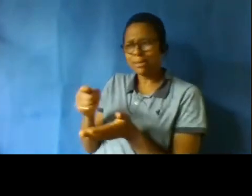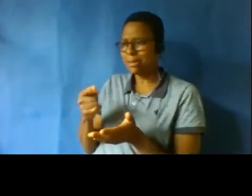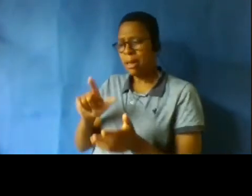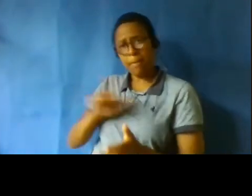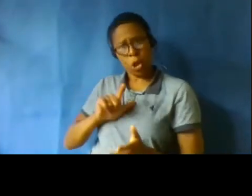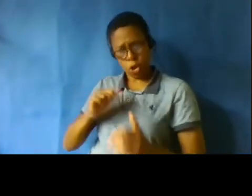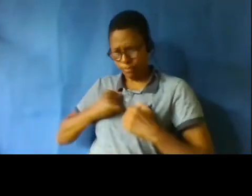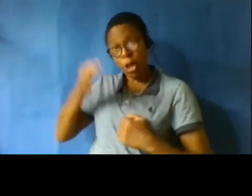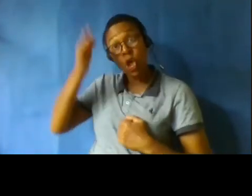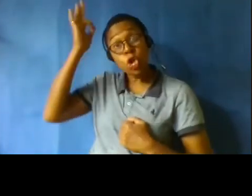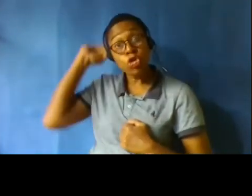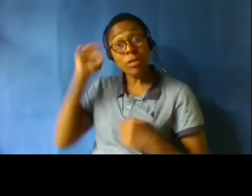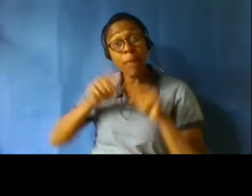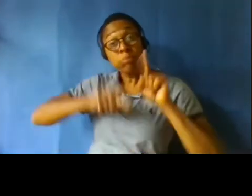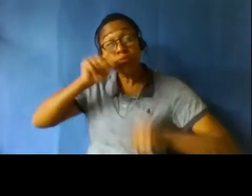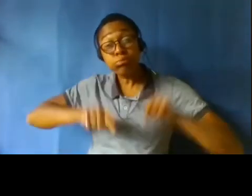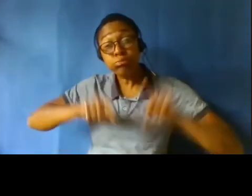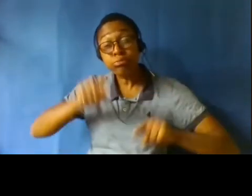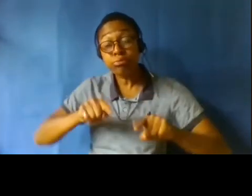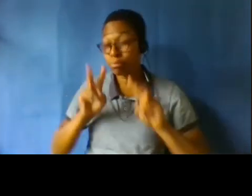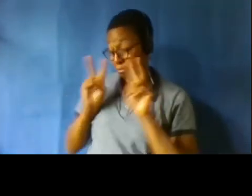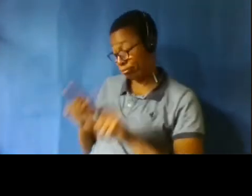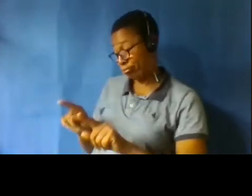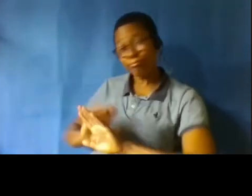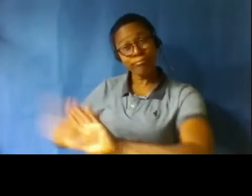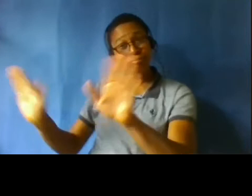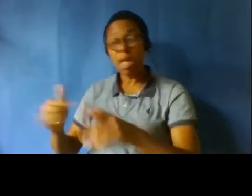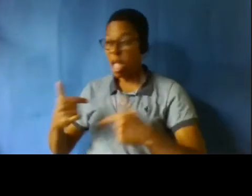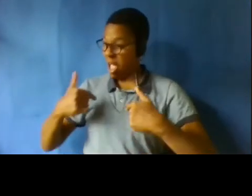viewer is constantly reminded of himself as an outsider to her performance rather